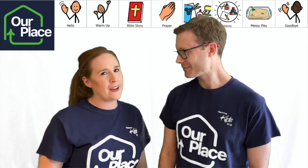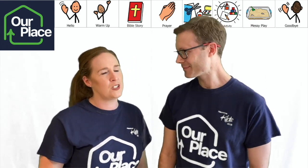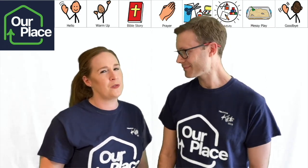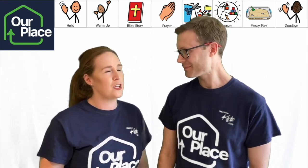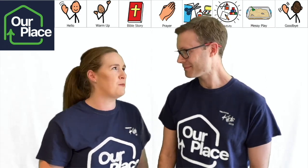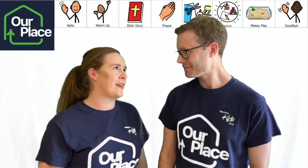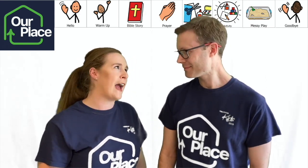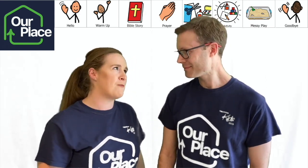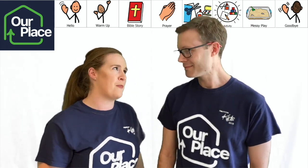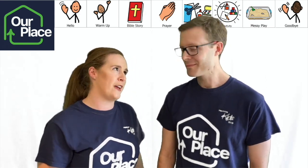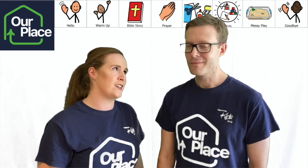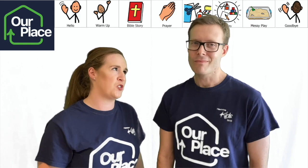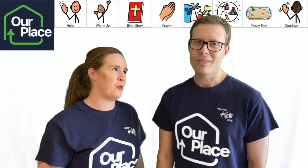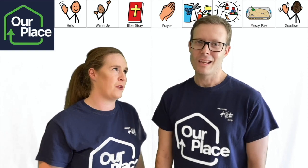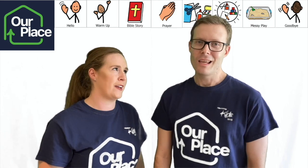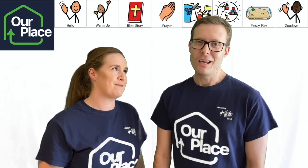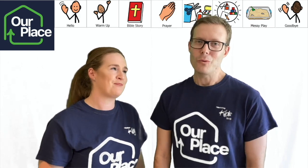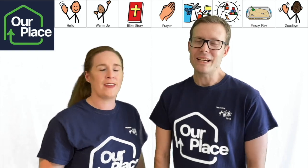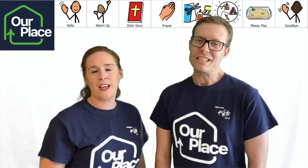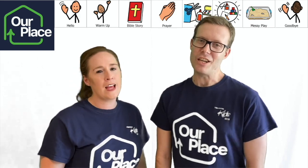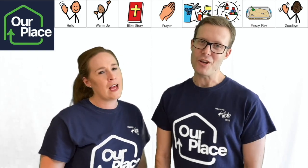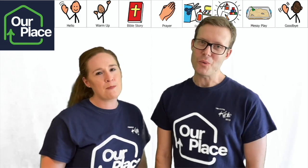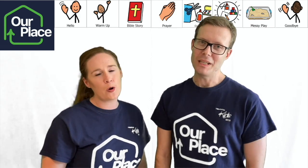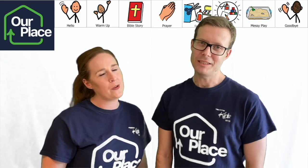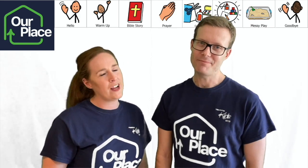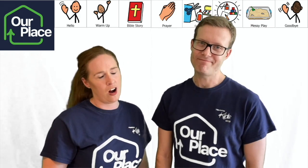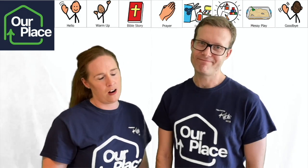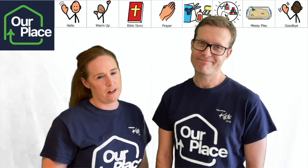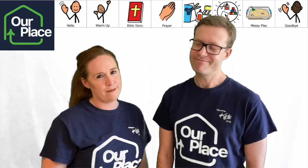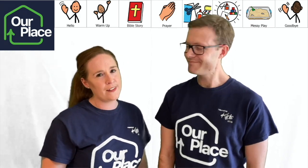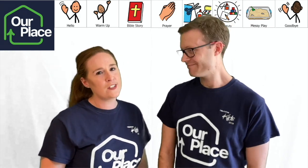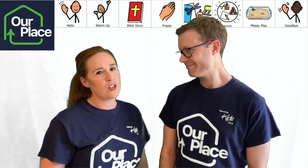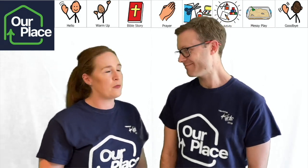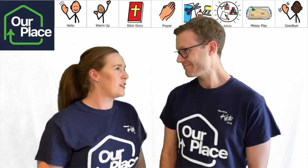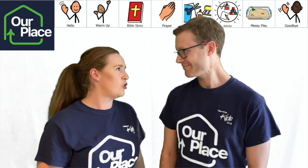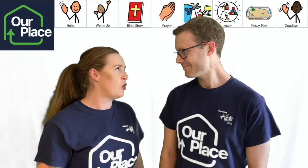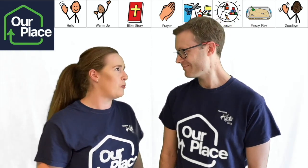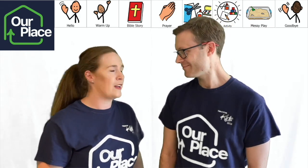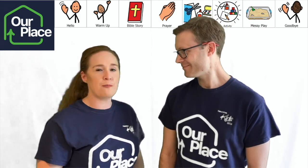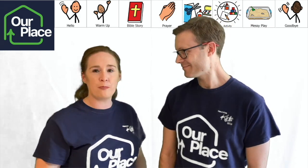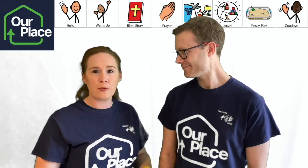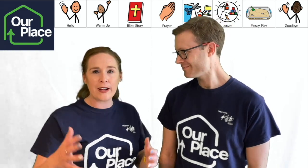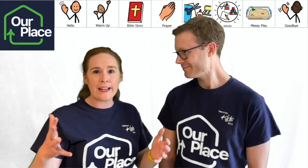we could be camping don't we we do but we can't so we thought we'd bring it